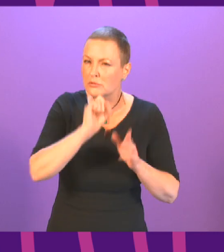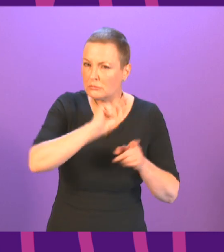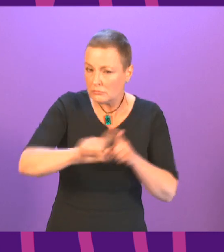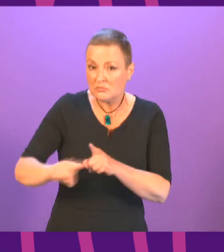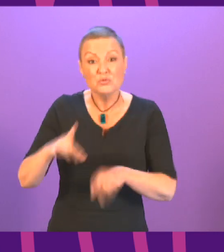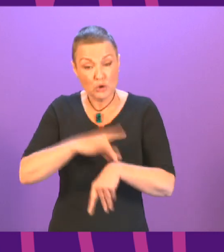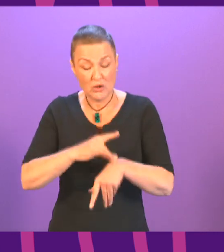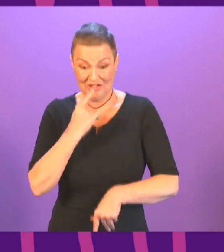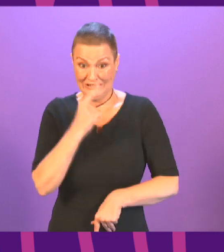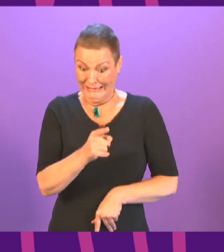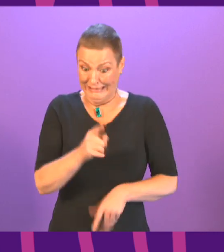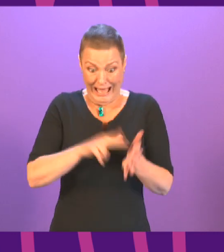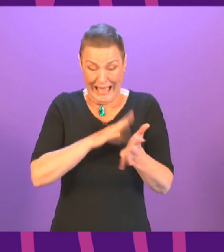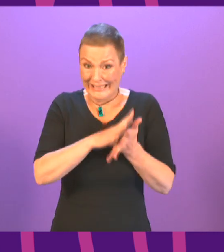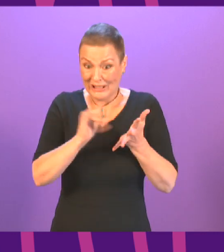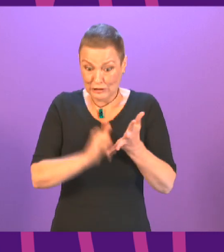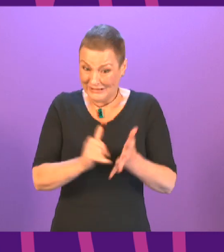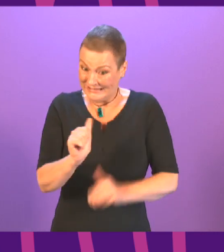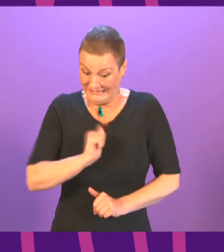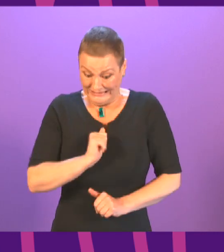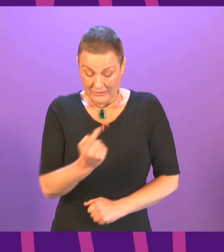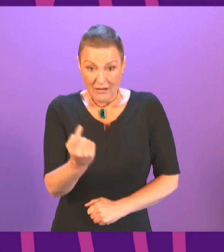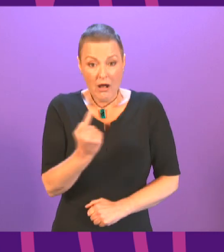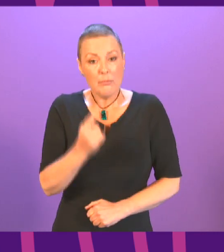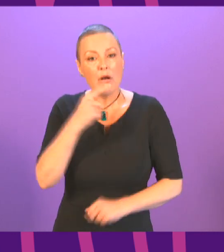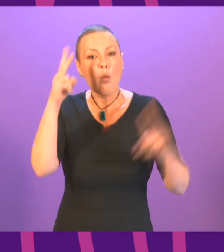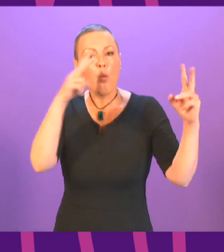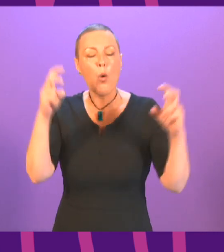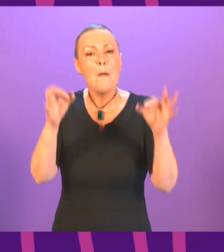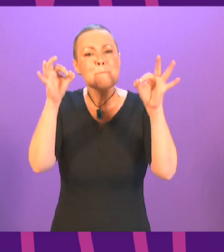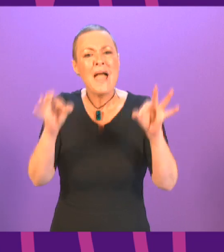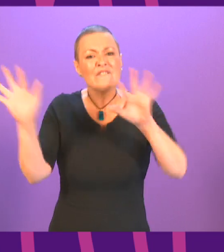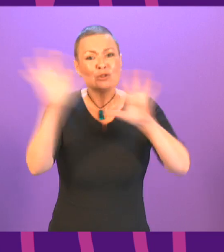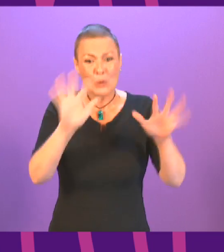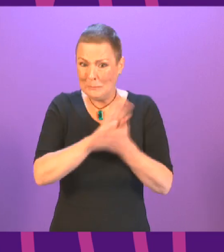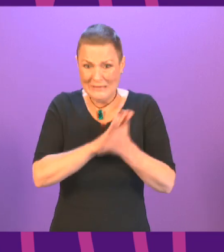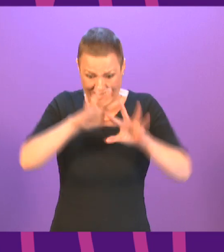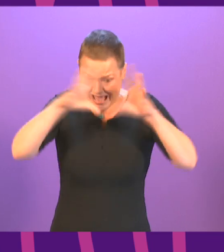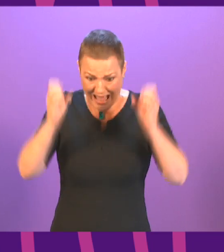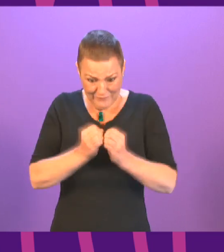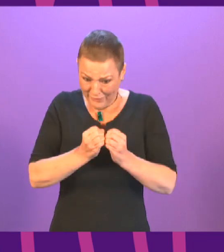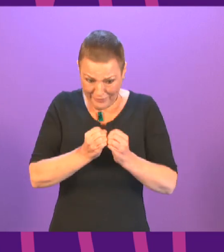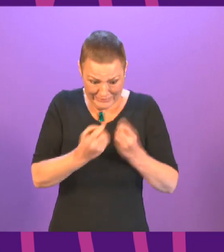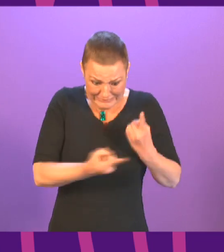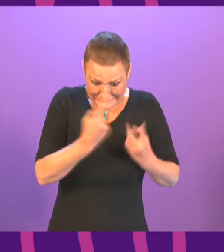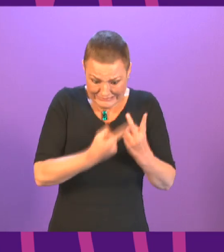that the NHS was facing “a perfect storm”, and that the rising number of cases, the lack